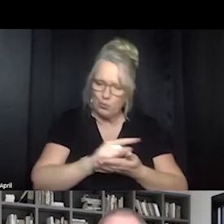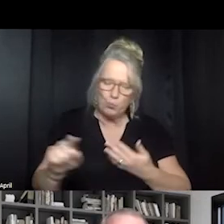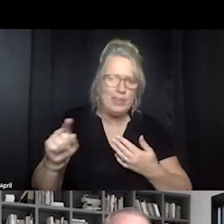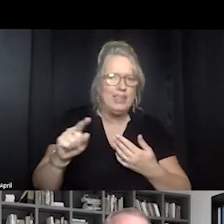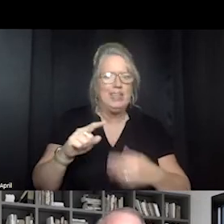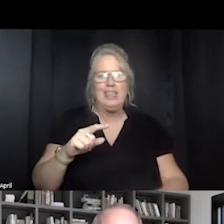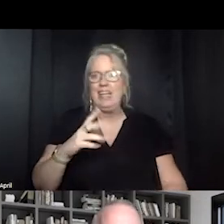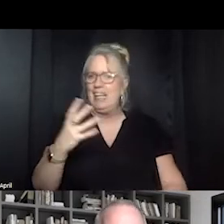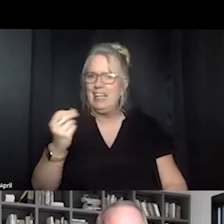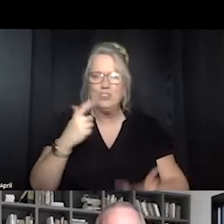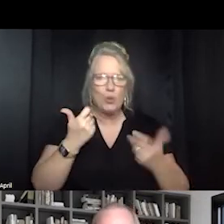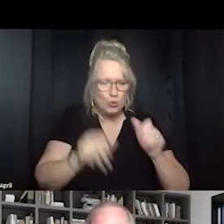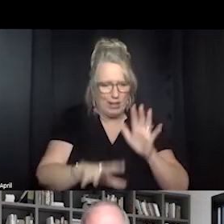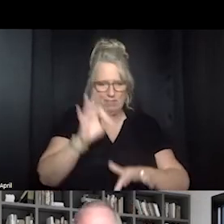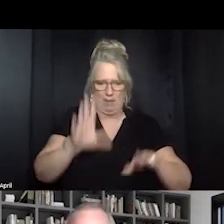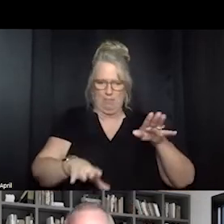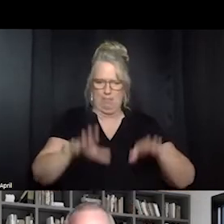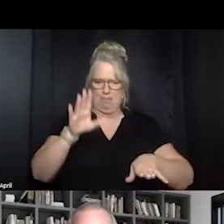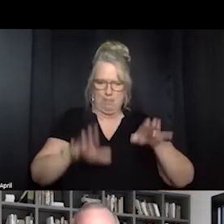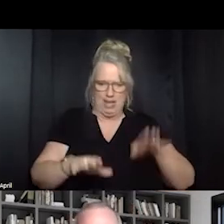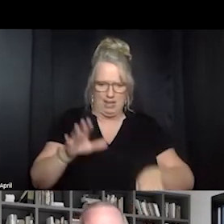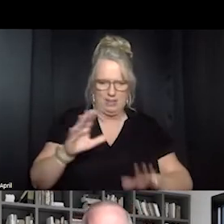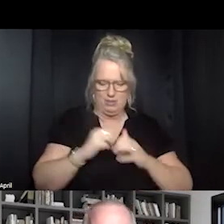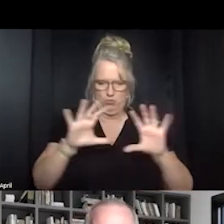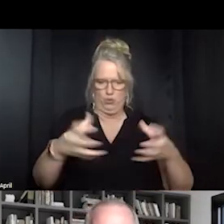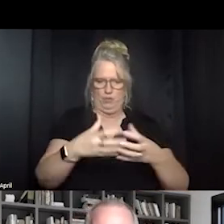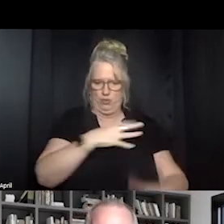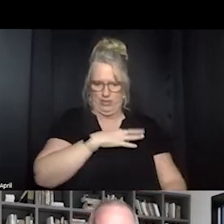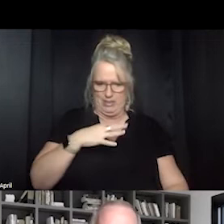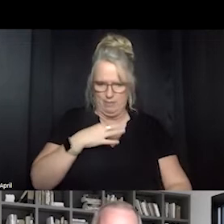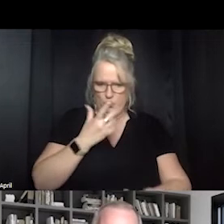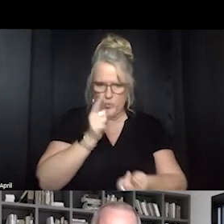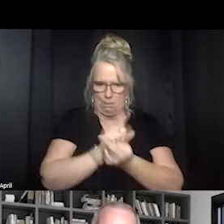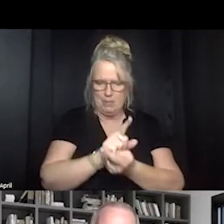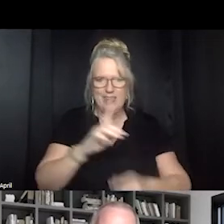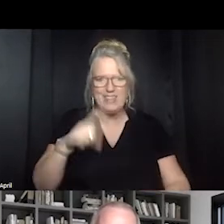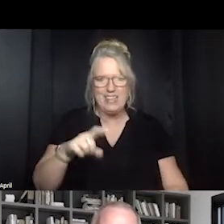AND FINDING THIS BALANCE OF THE STAFFING, IN ORDER TO MEET THE NEED, YOU KNOW, THAT BUBBLING POT,